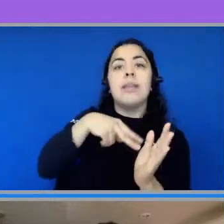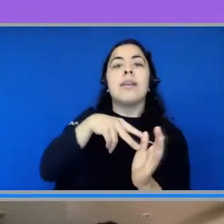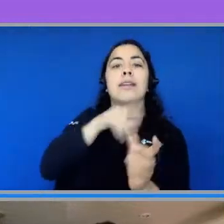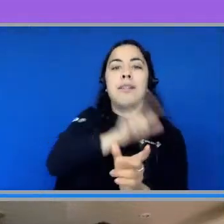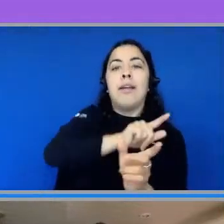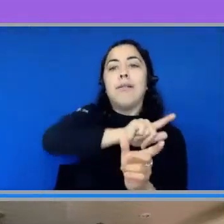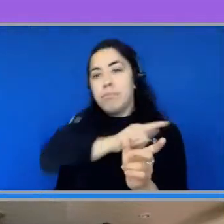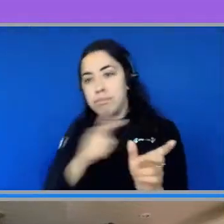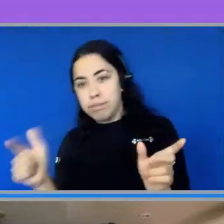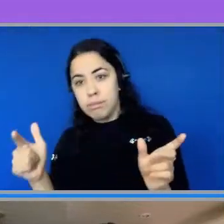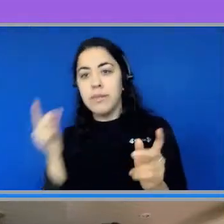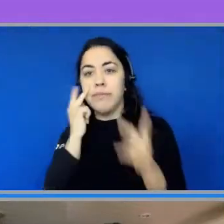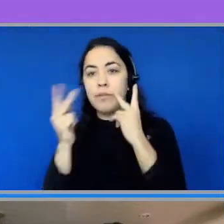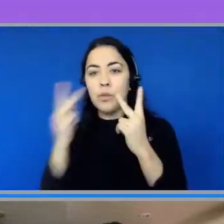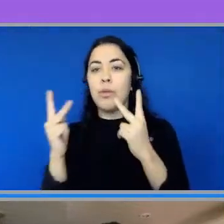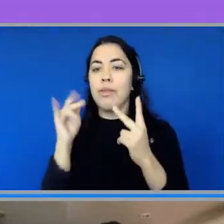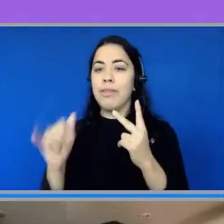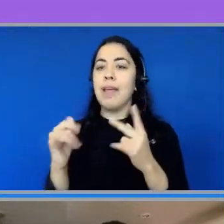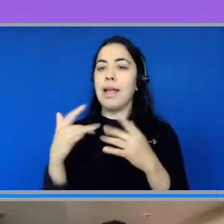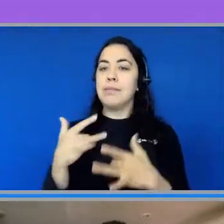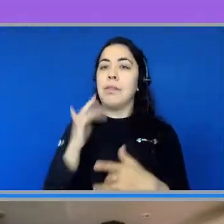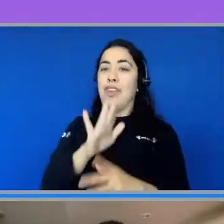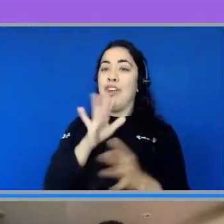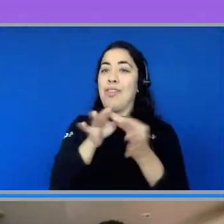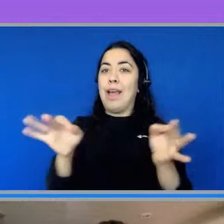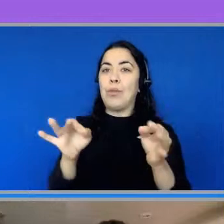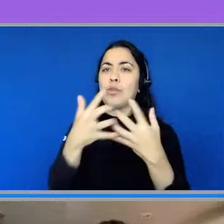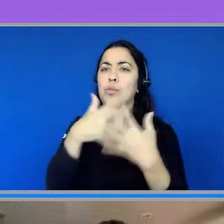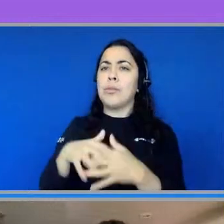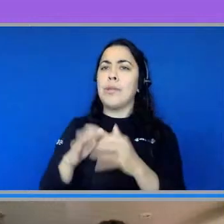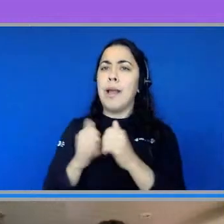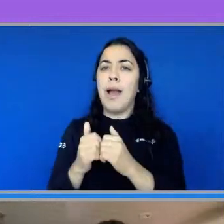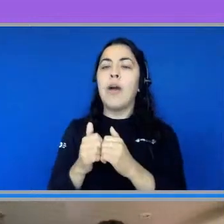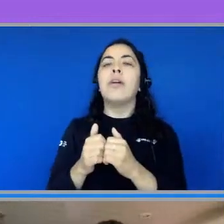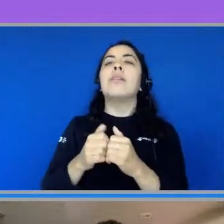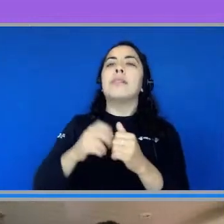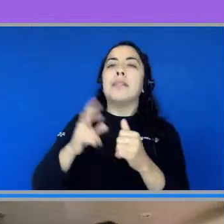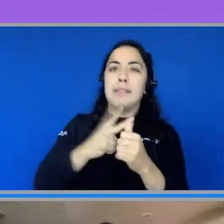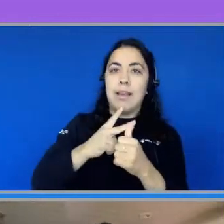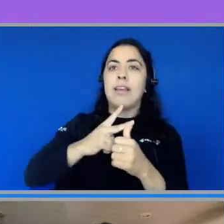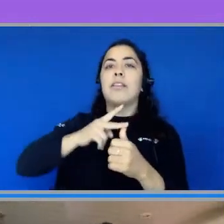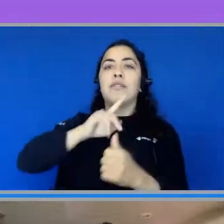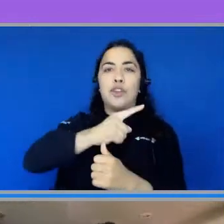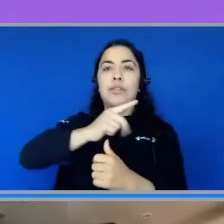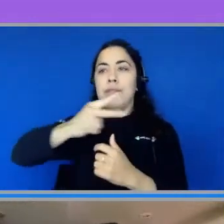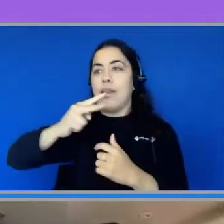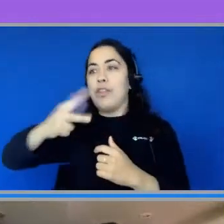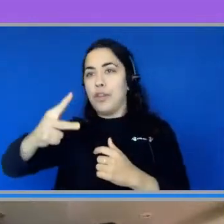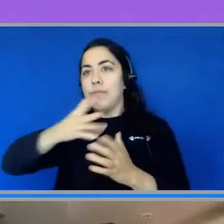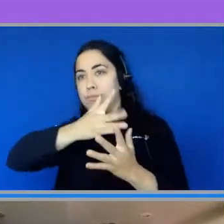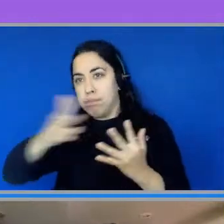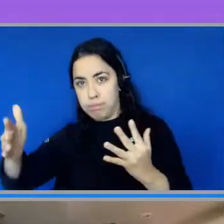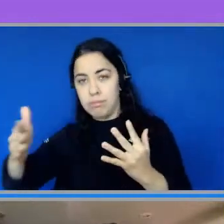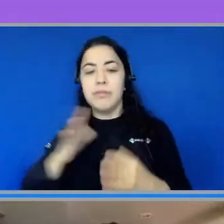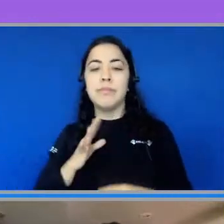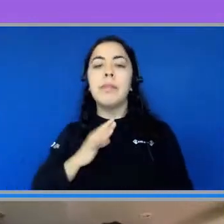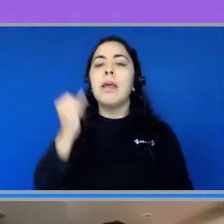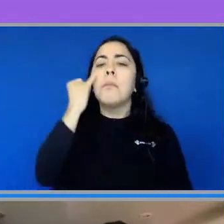second, then the first. Because we're going in the way that that